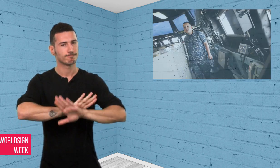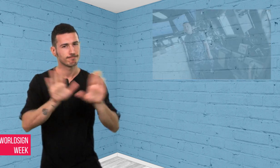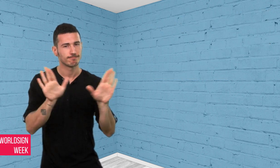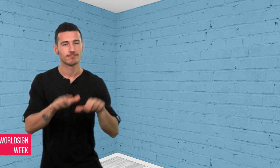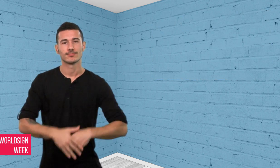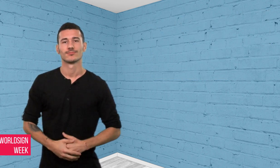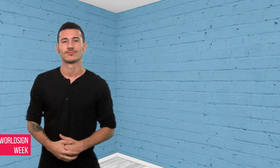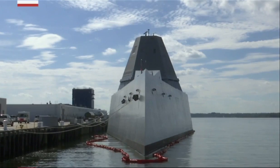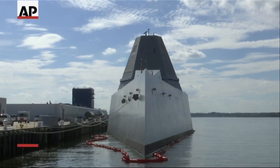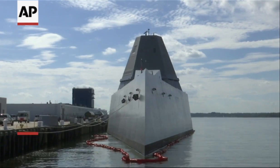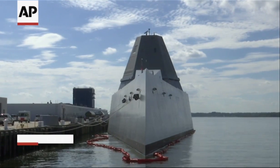sexism.